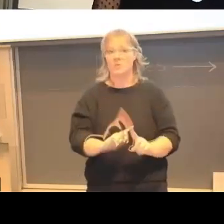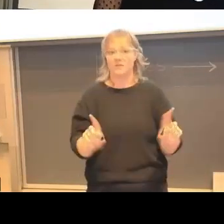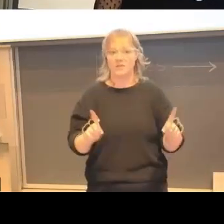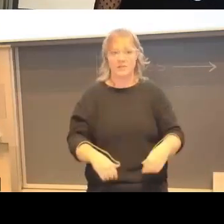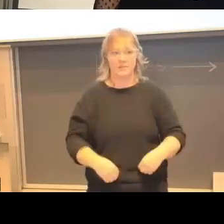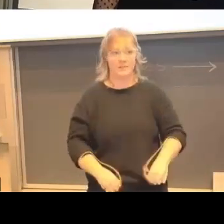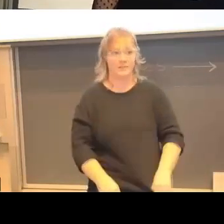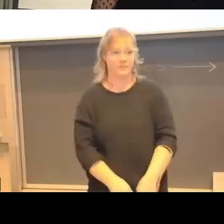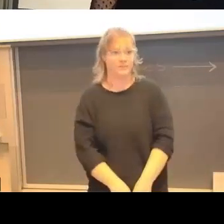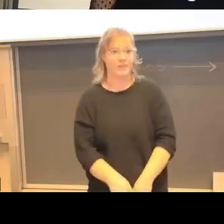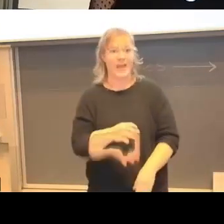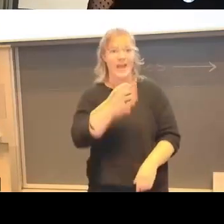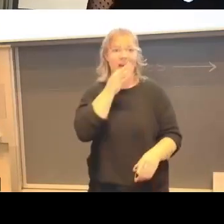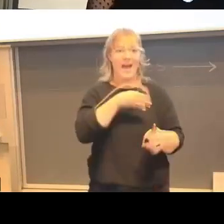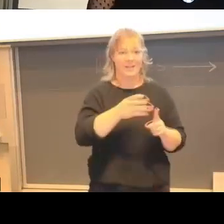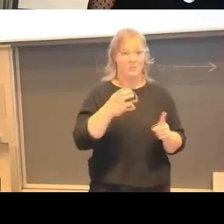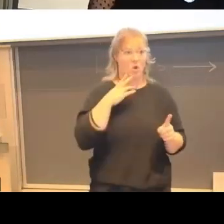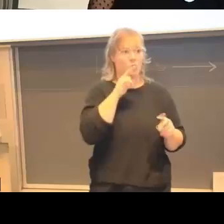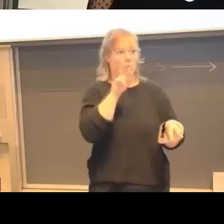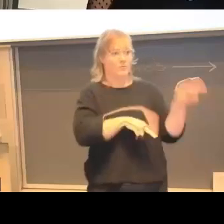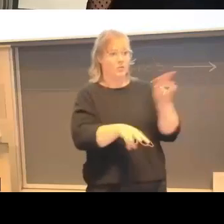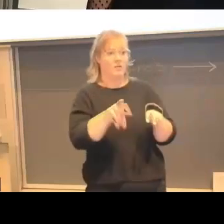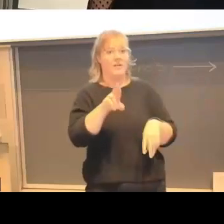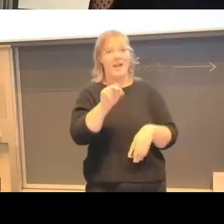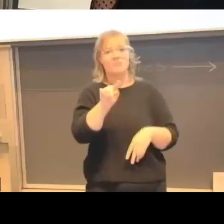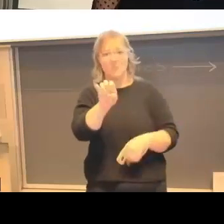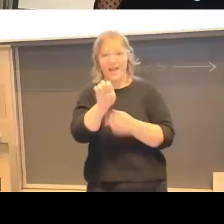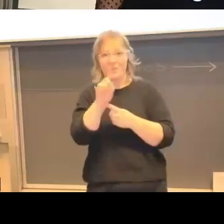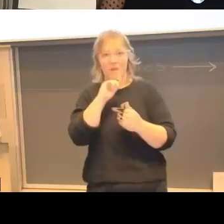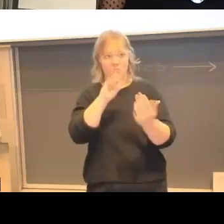expert coach to observe and rate the approach to feedback did they identify goals for the